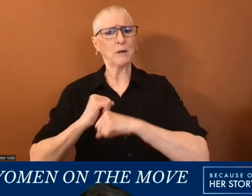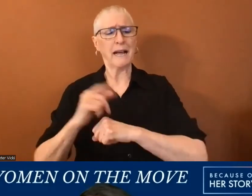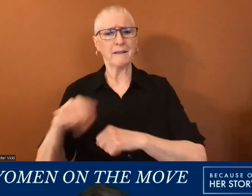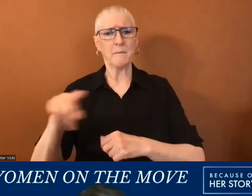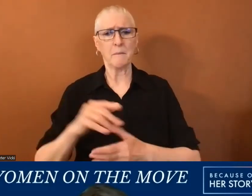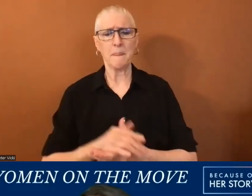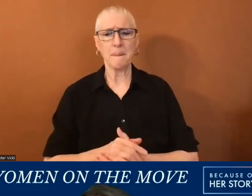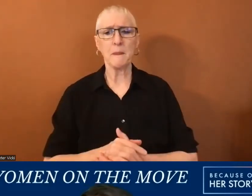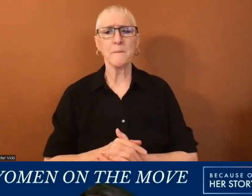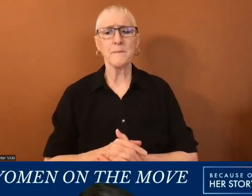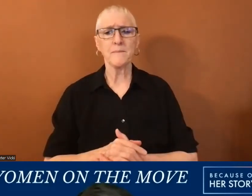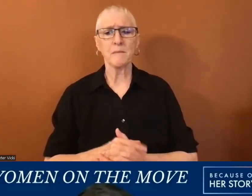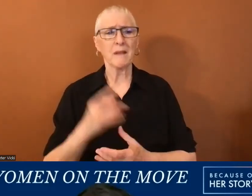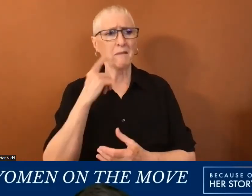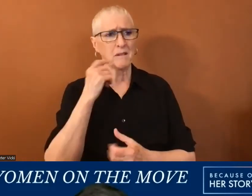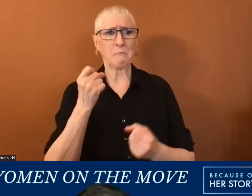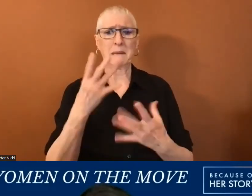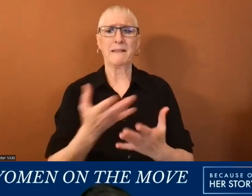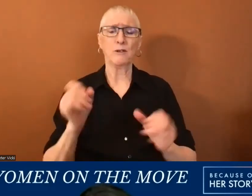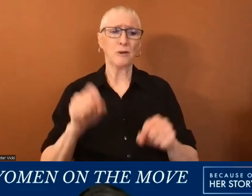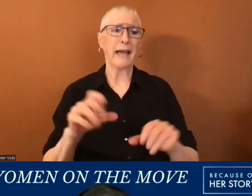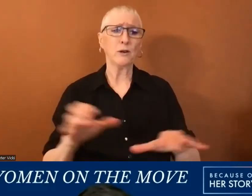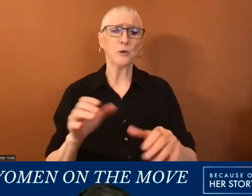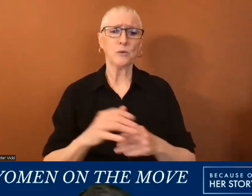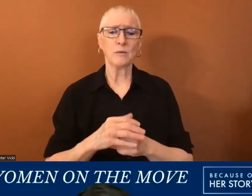Kim: Yeah, I think, you know, there's a lot of things you can do and I think one of them is just, you know,